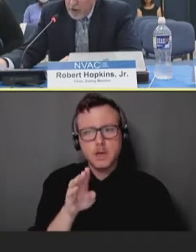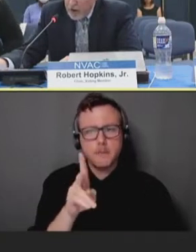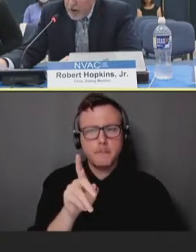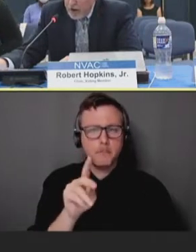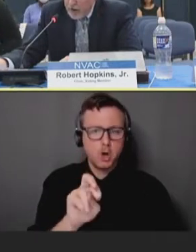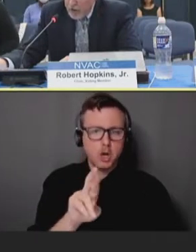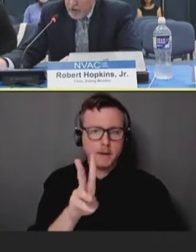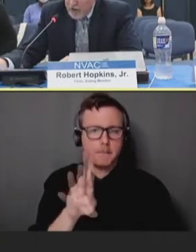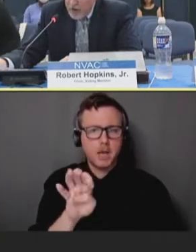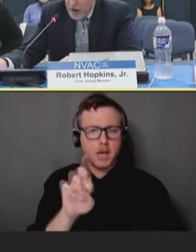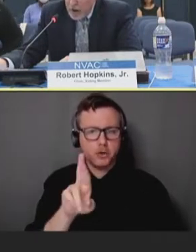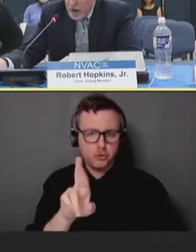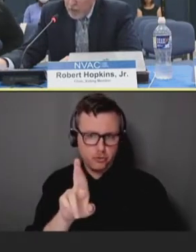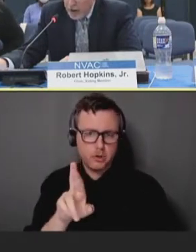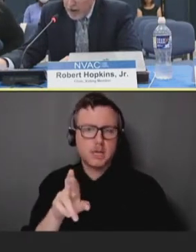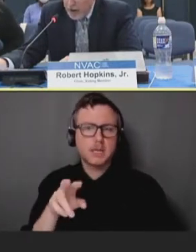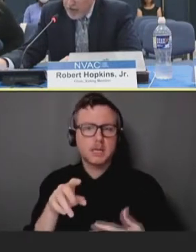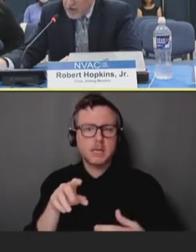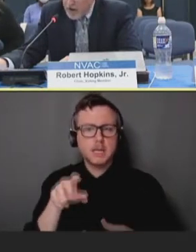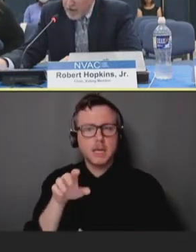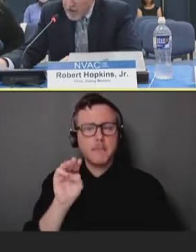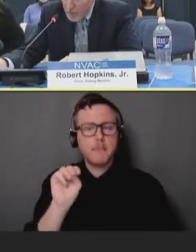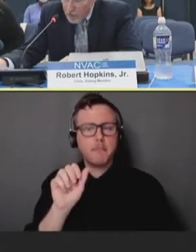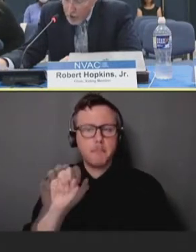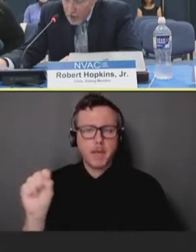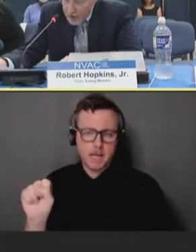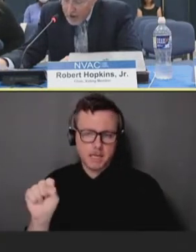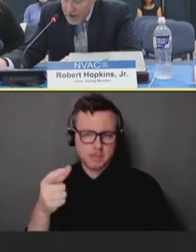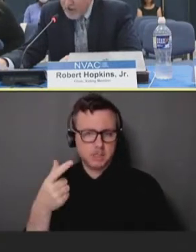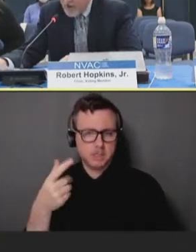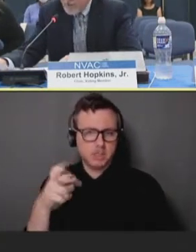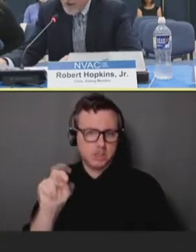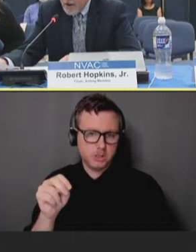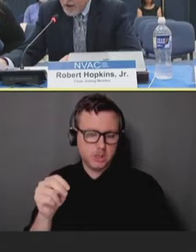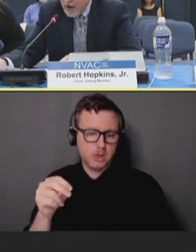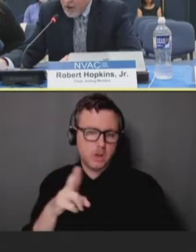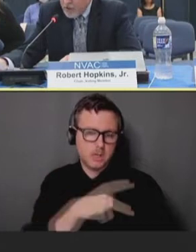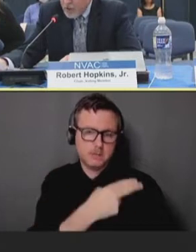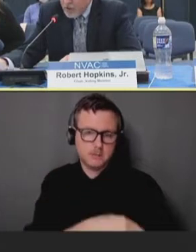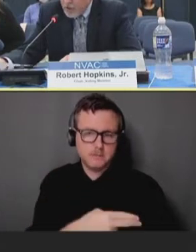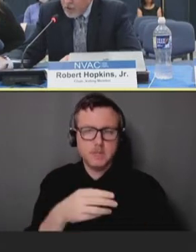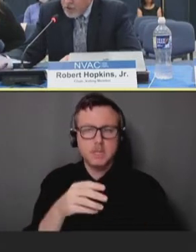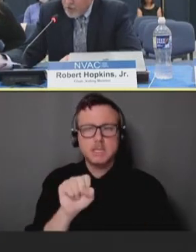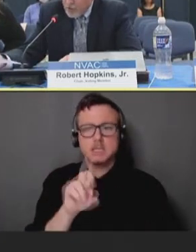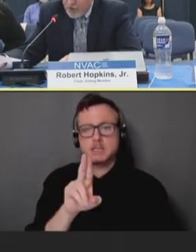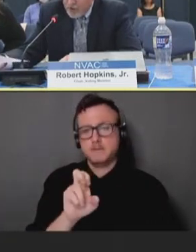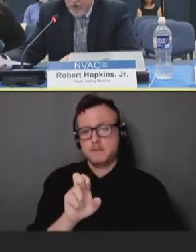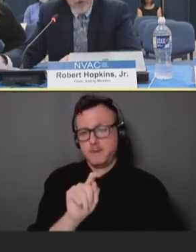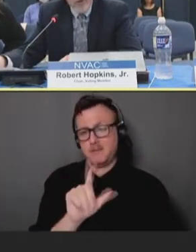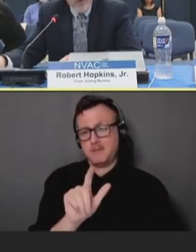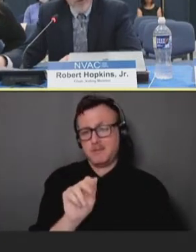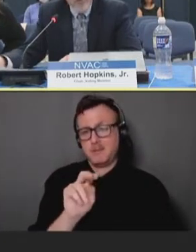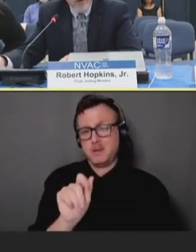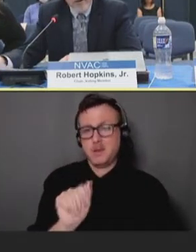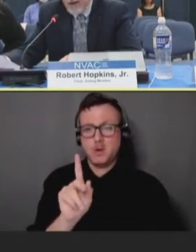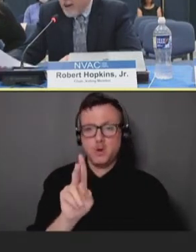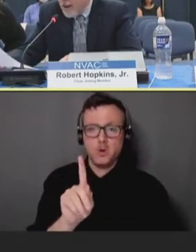and Dr. Svetlana Ukraintseva, associate research professor at Duke University.